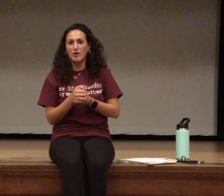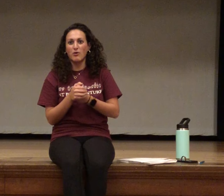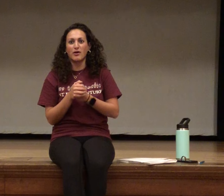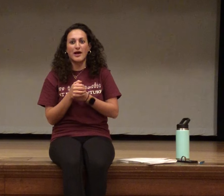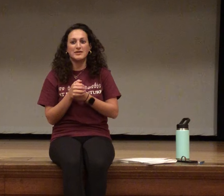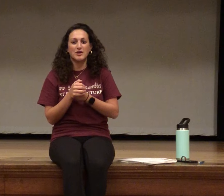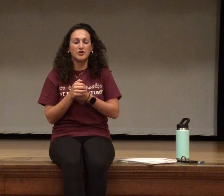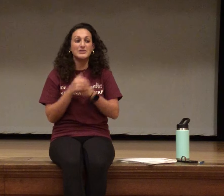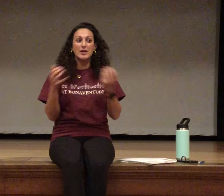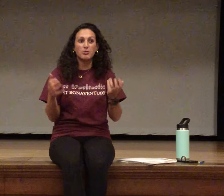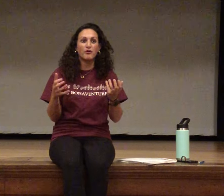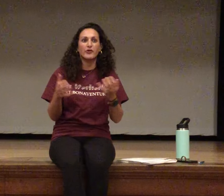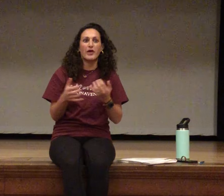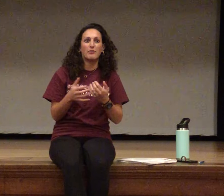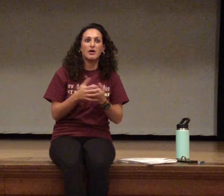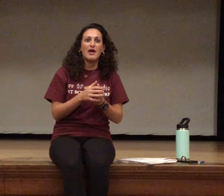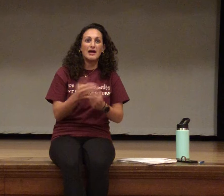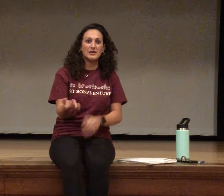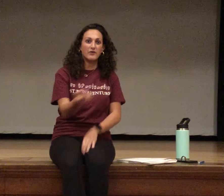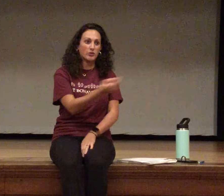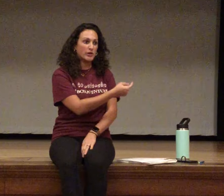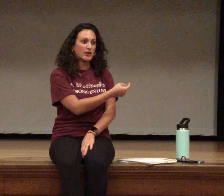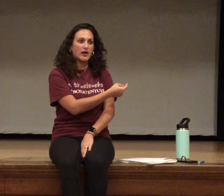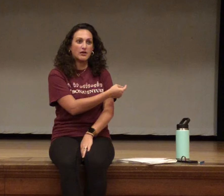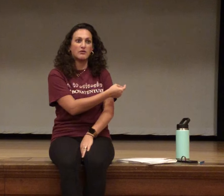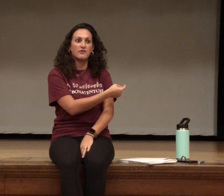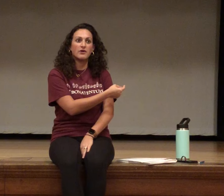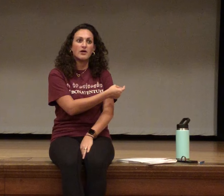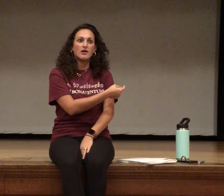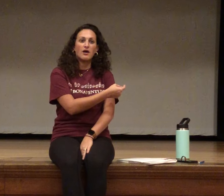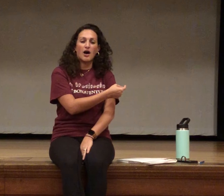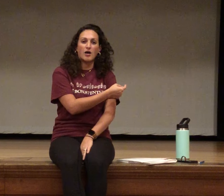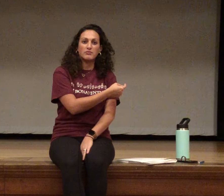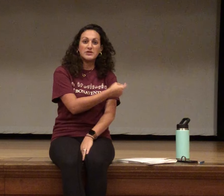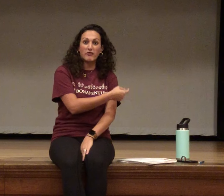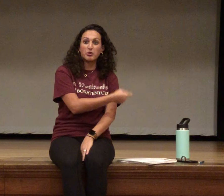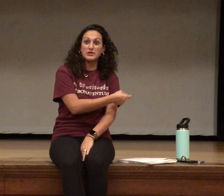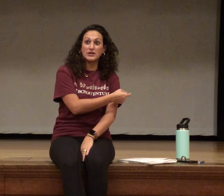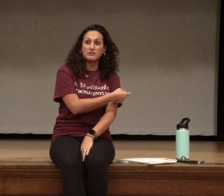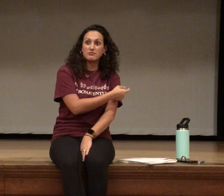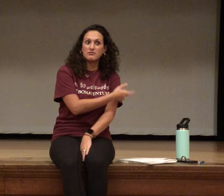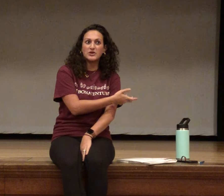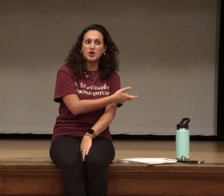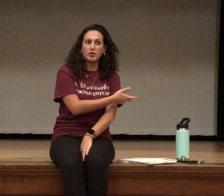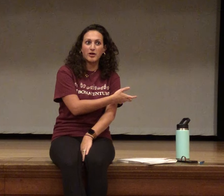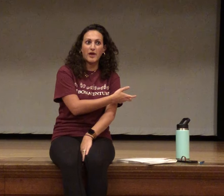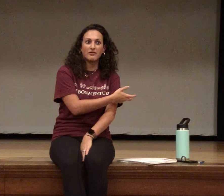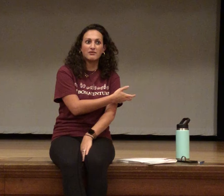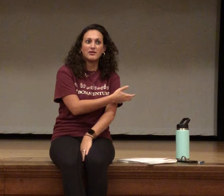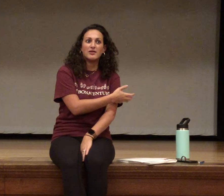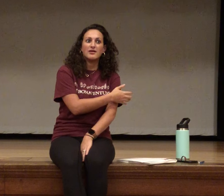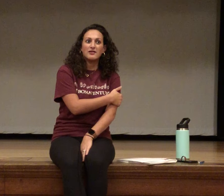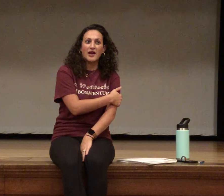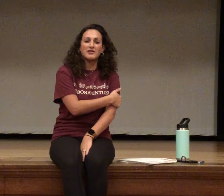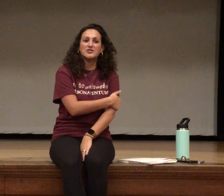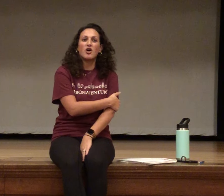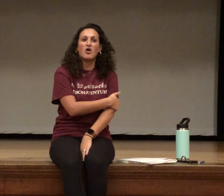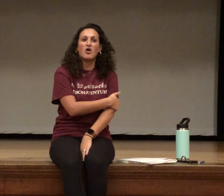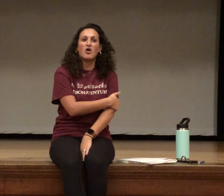or as understandable for them as if it would be a native deaf person interpreting that yeah so